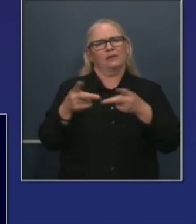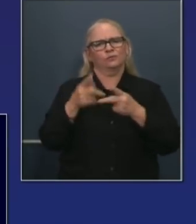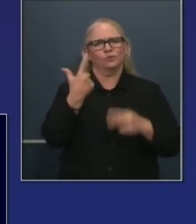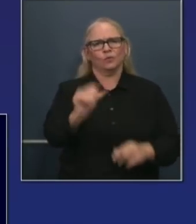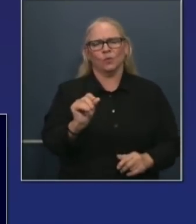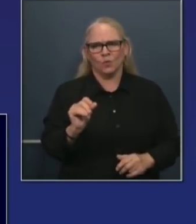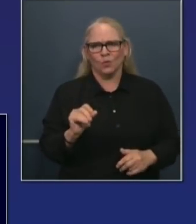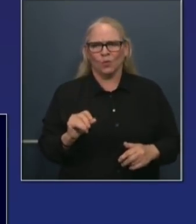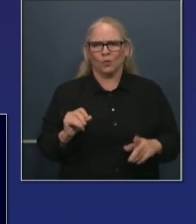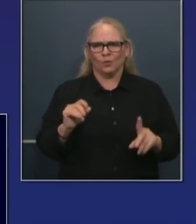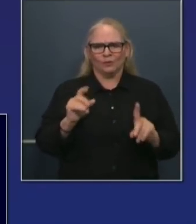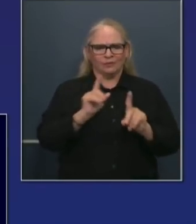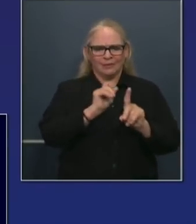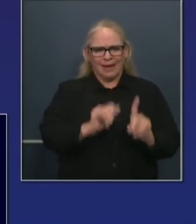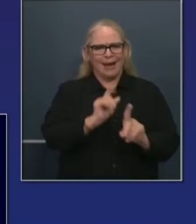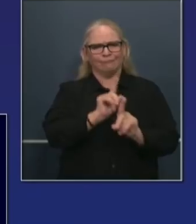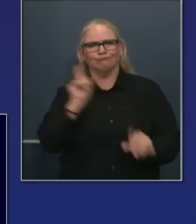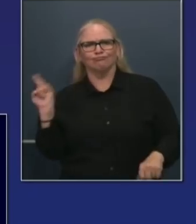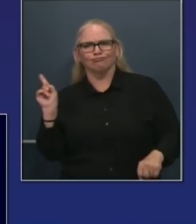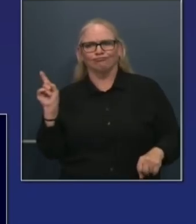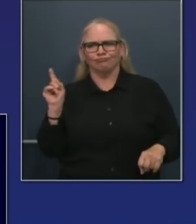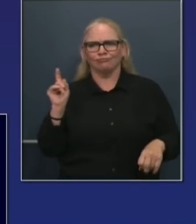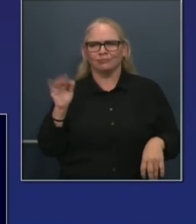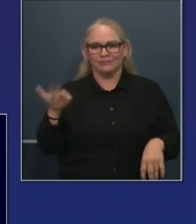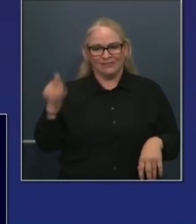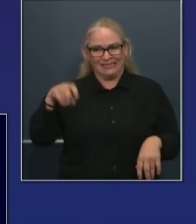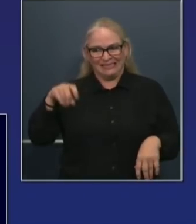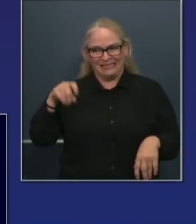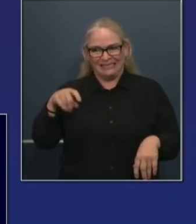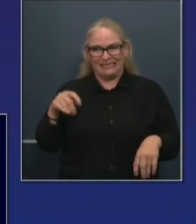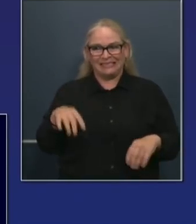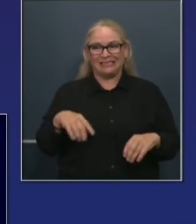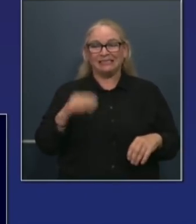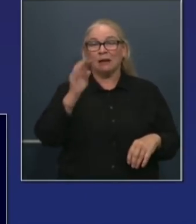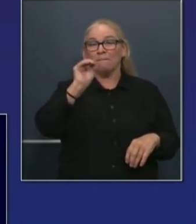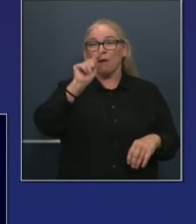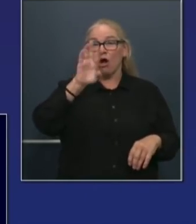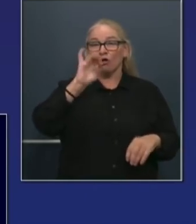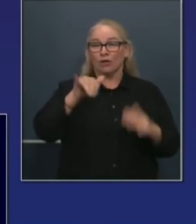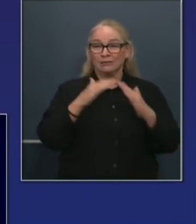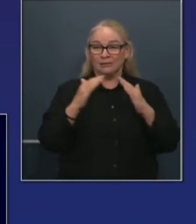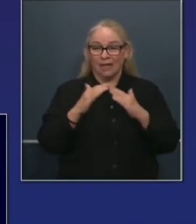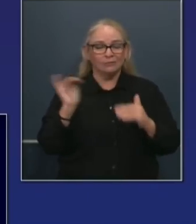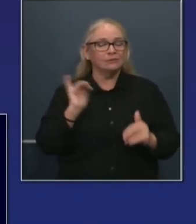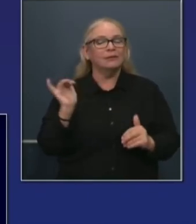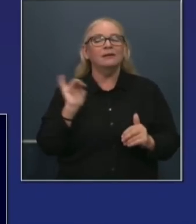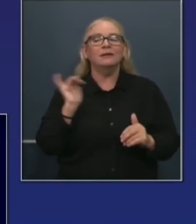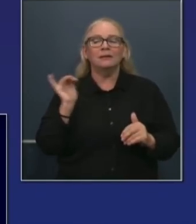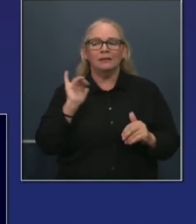VALLEY AND WE HAVE AGRICULTURAL AND HARVEST PARTNERSHIP AND PROVIDING FACILITIES AND ACCESS